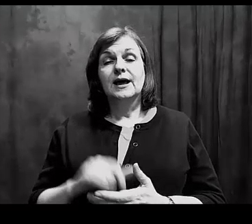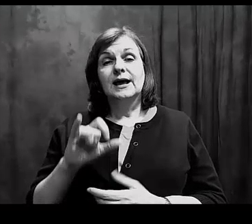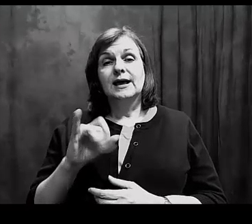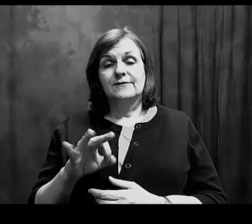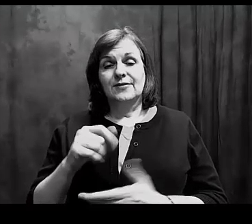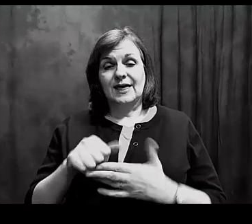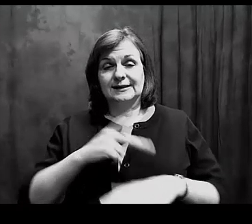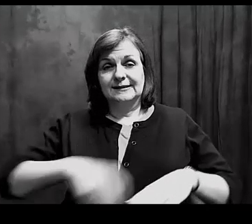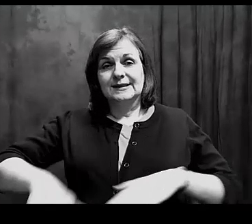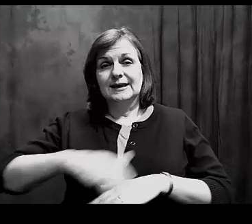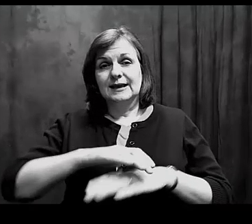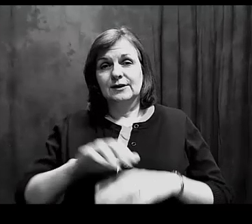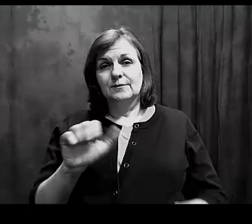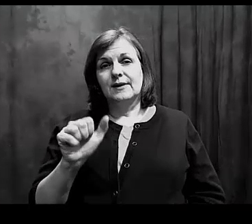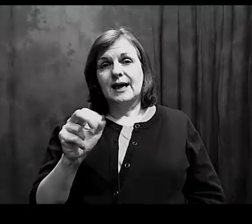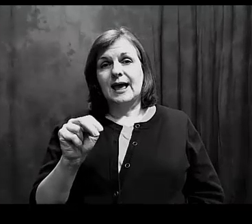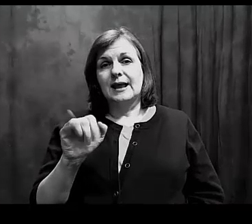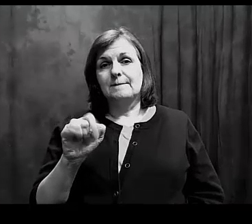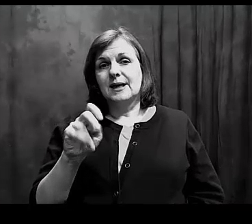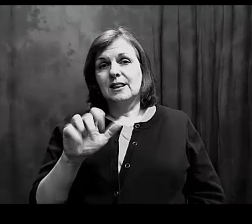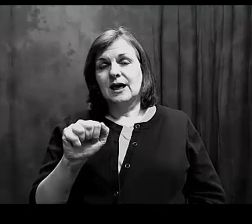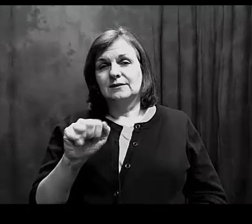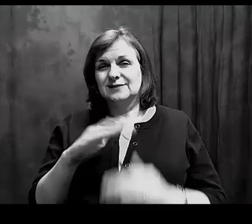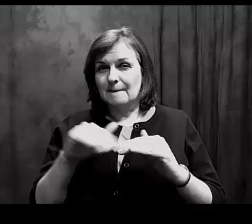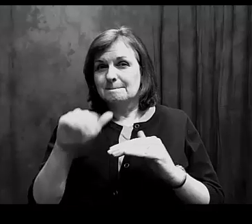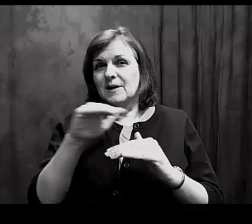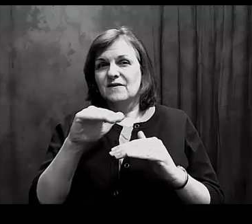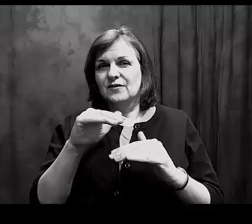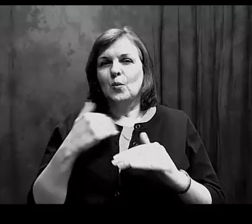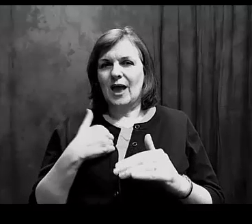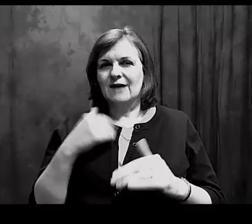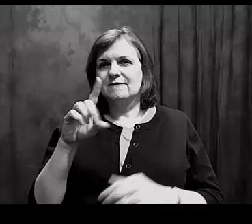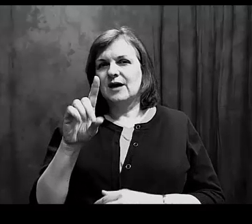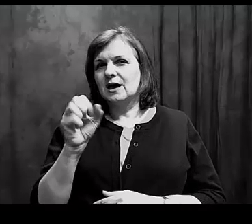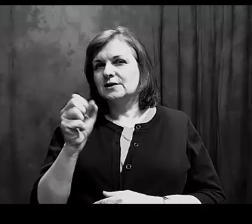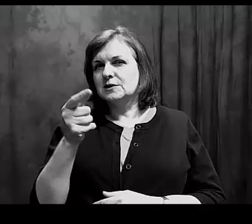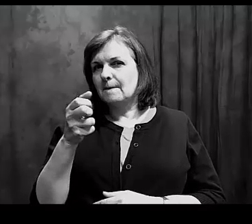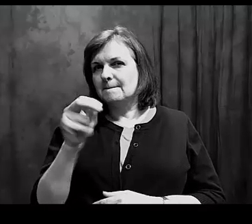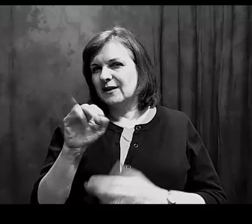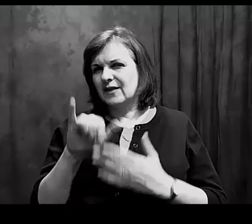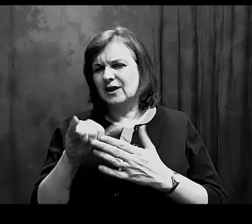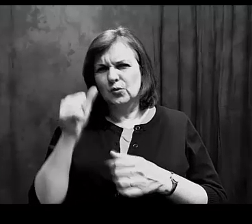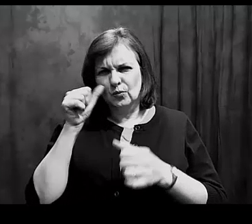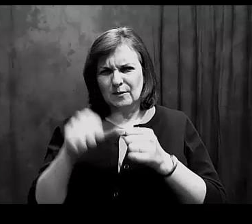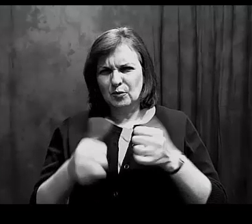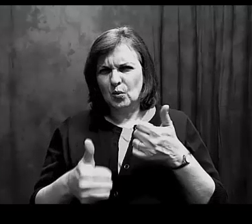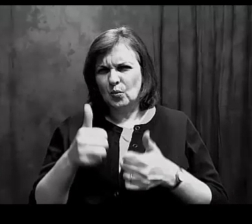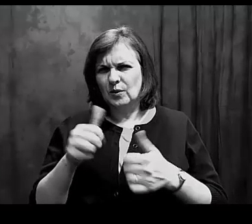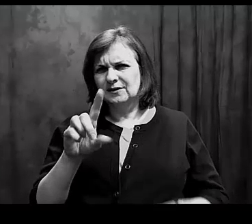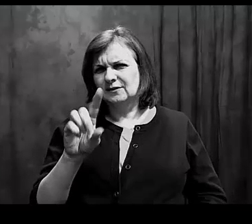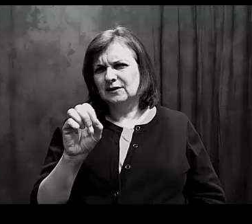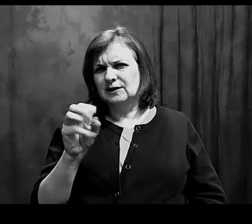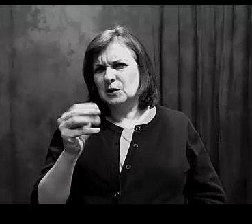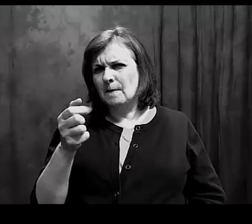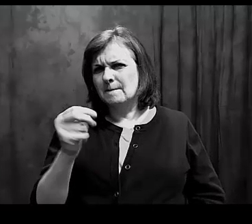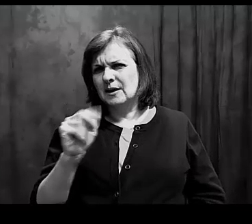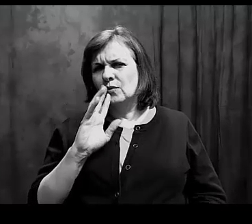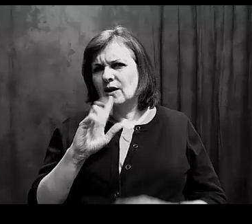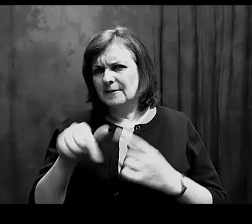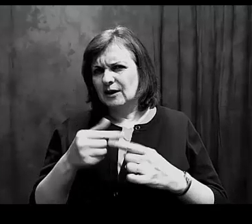talking about 36 to 41 different phyla depending on how you categorize them and depending who you talk to!